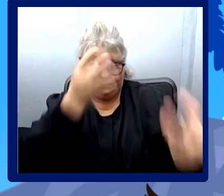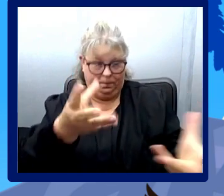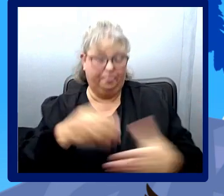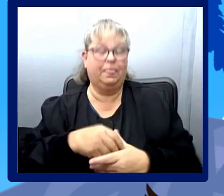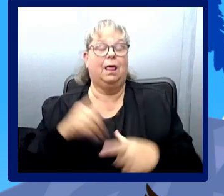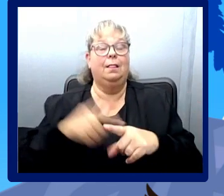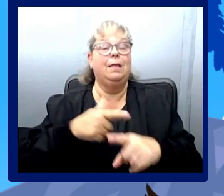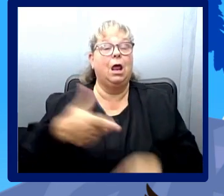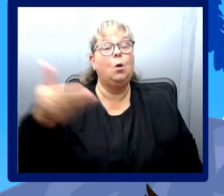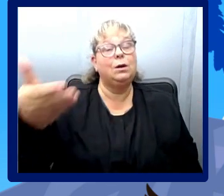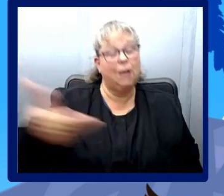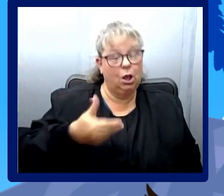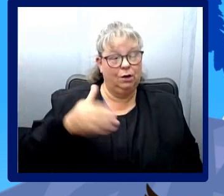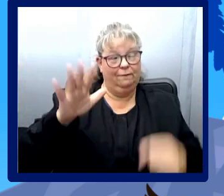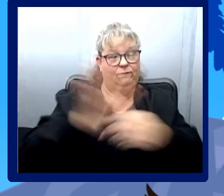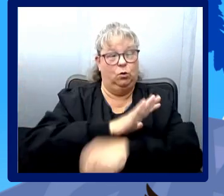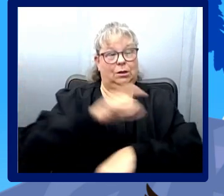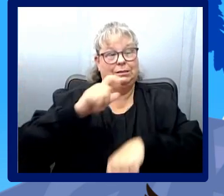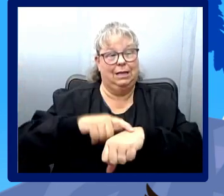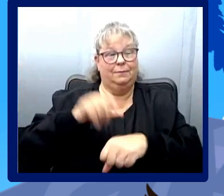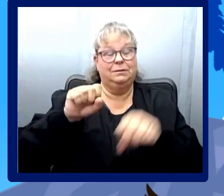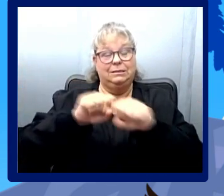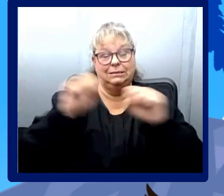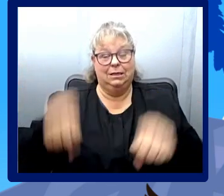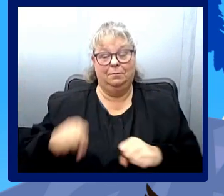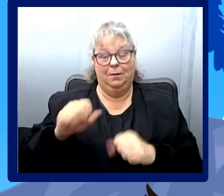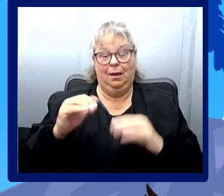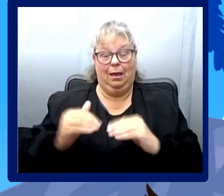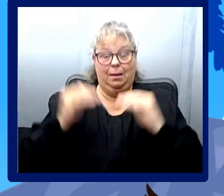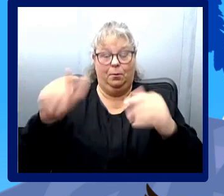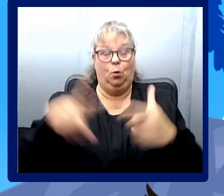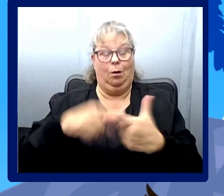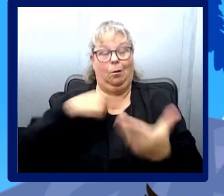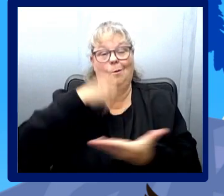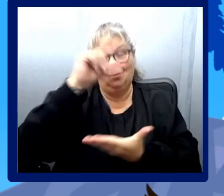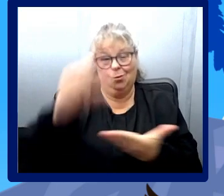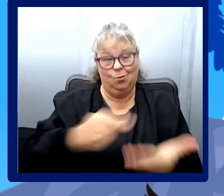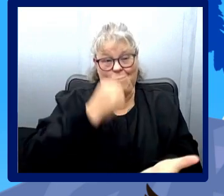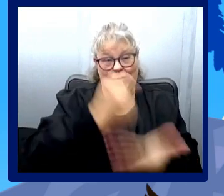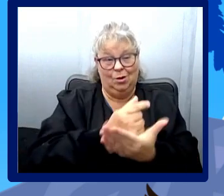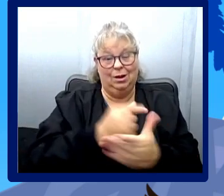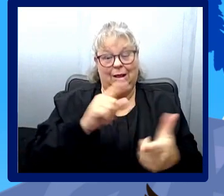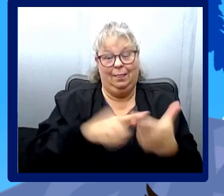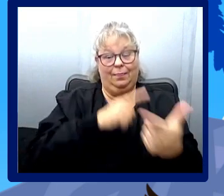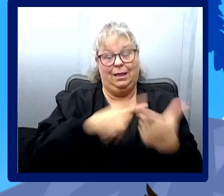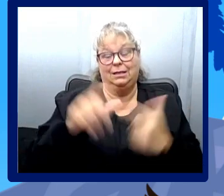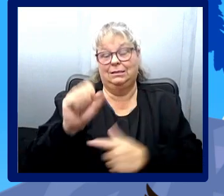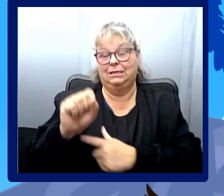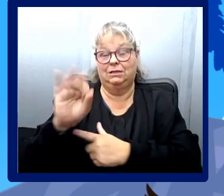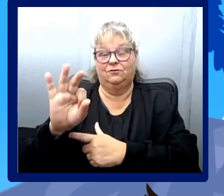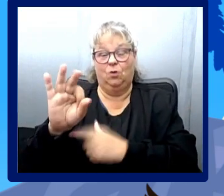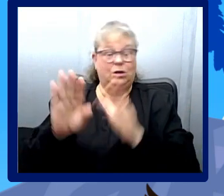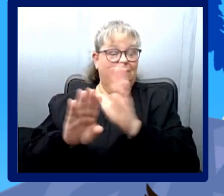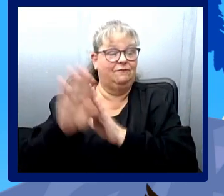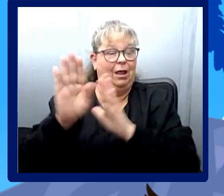and promoted to a Salesforce developer a year later, and then I have both my admin and developer certifications.